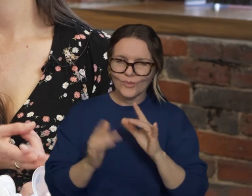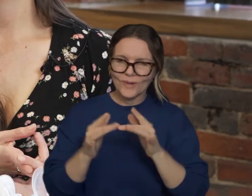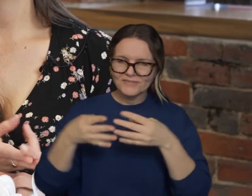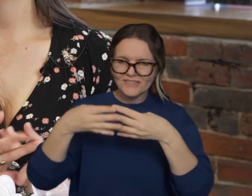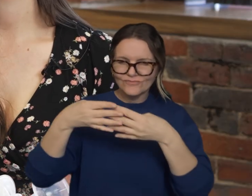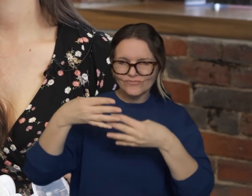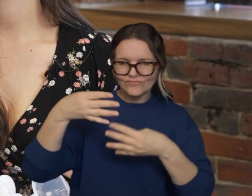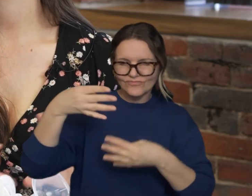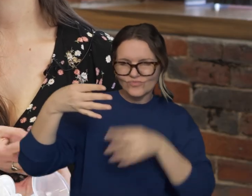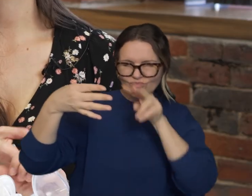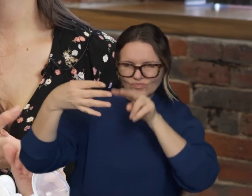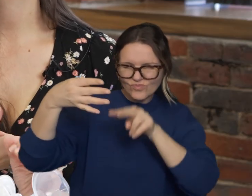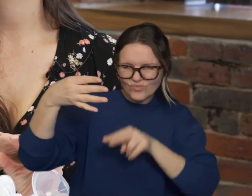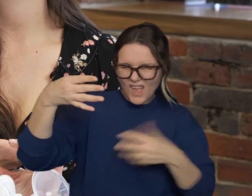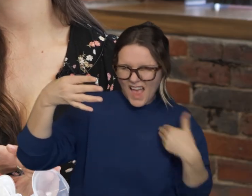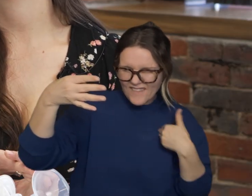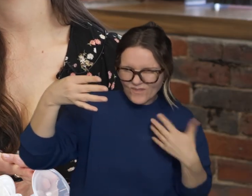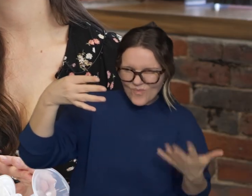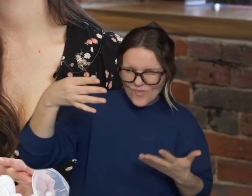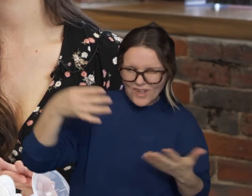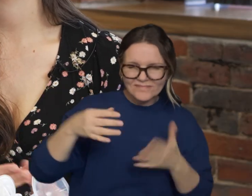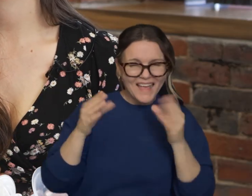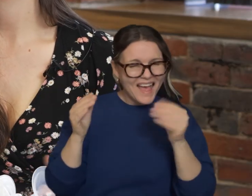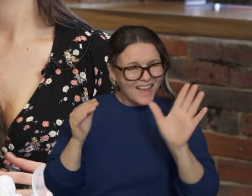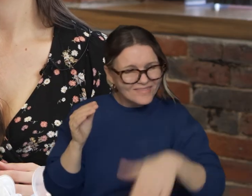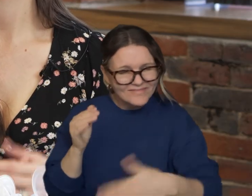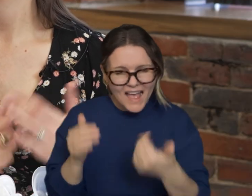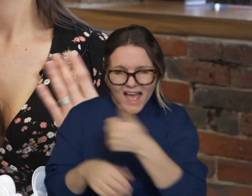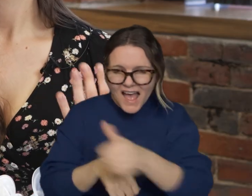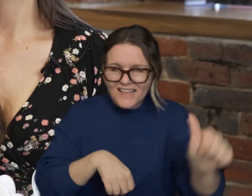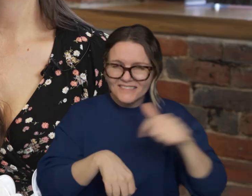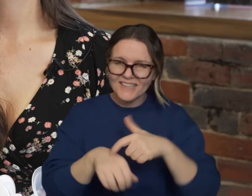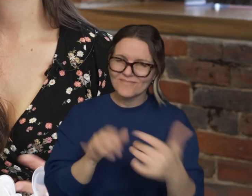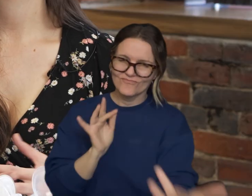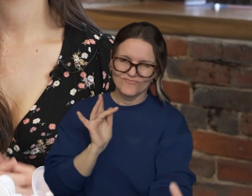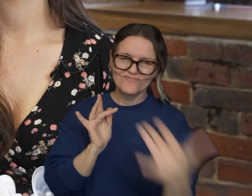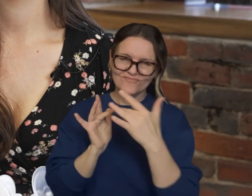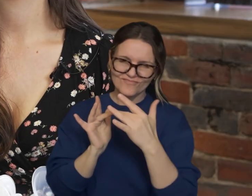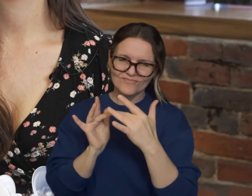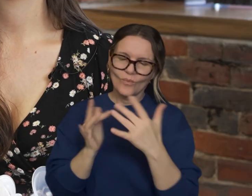documents links to different support services and so please don't ever hesitate to reach